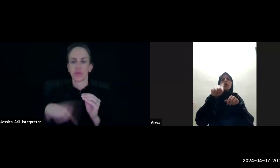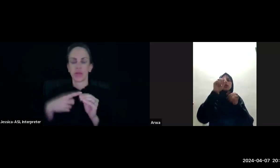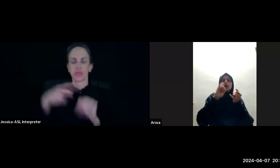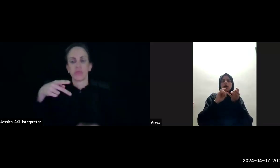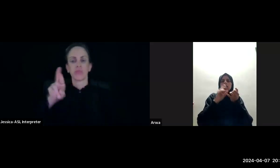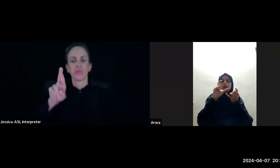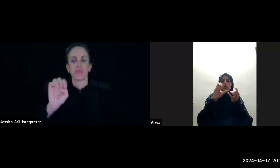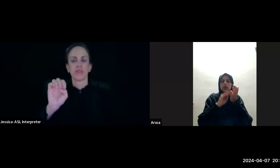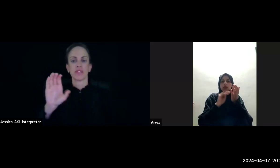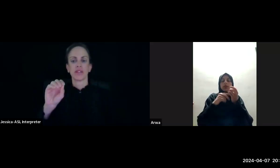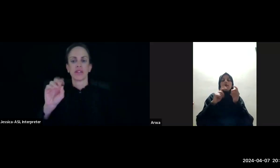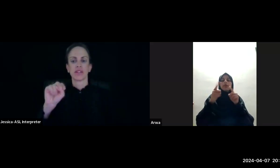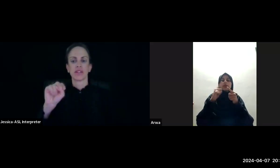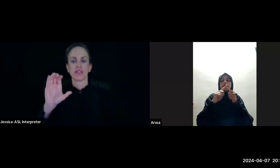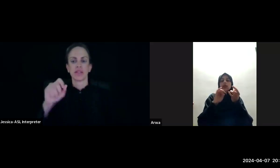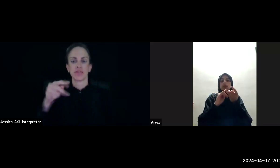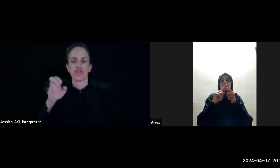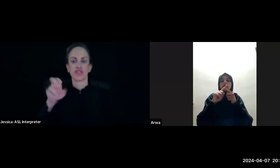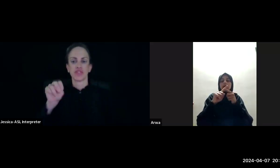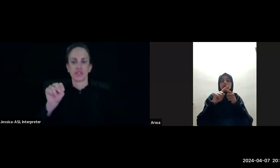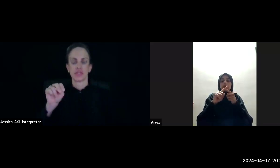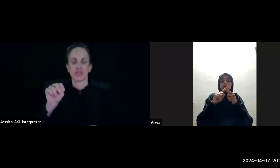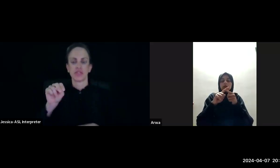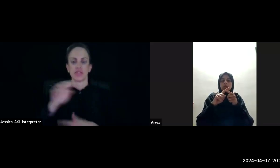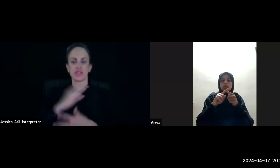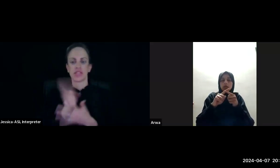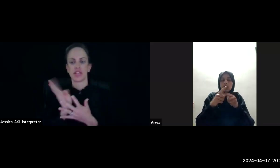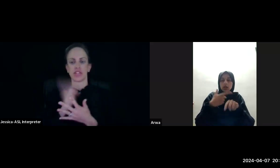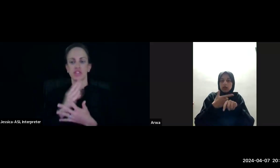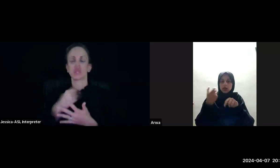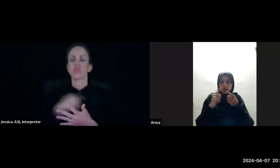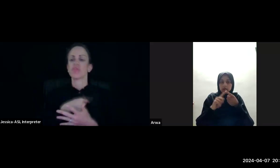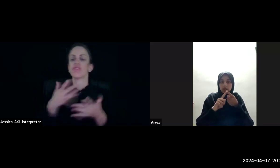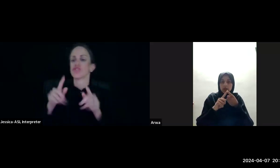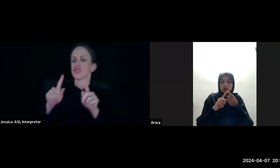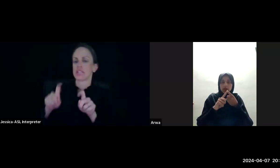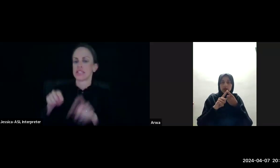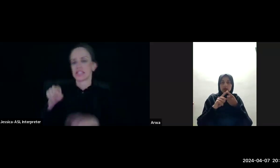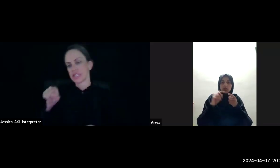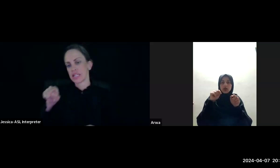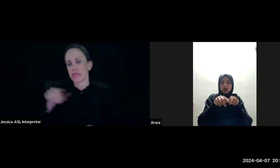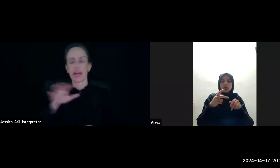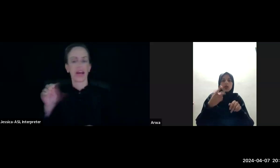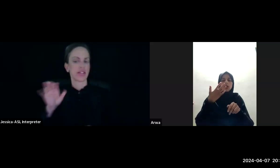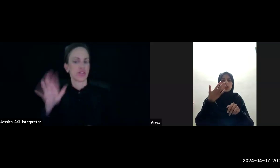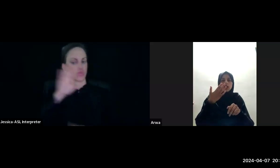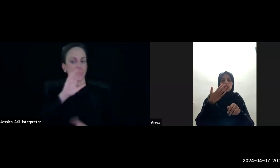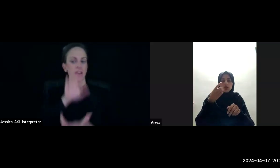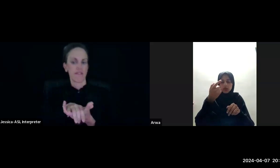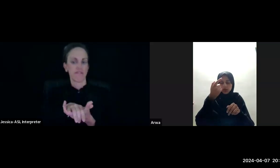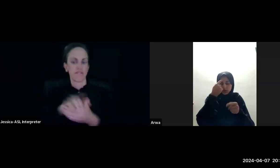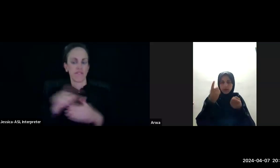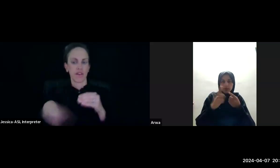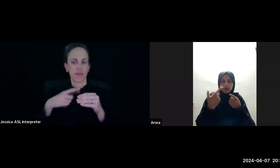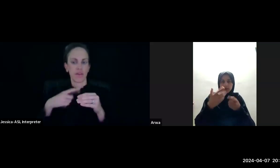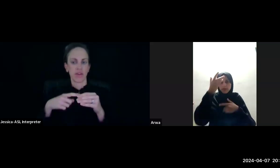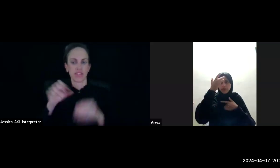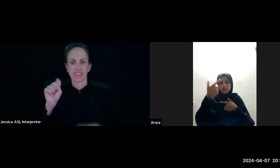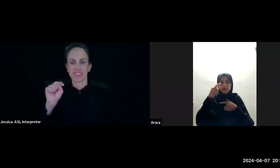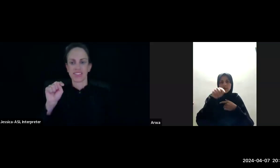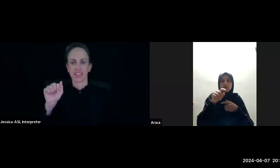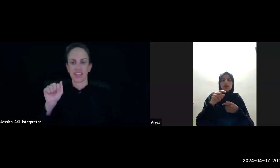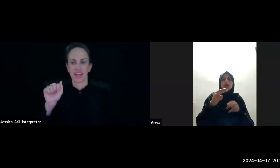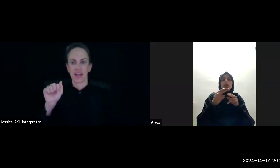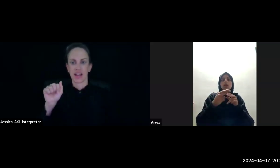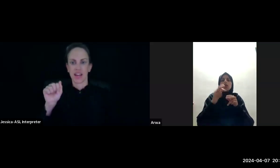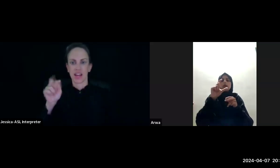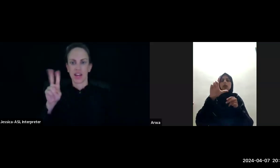tested uh him and his wife for the ocular issue of Stargardt's disease so he had a classical Stargardt's disease